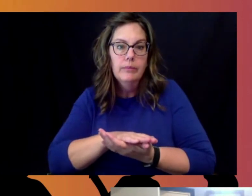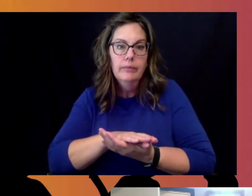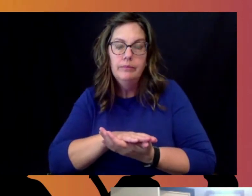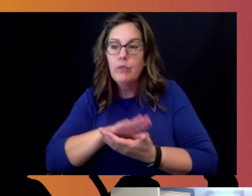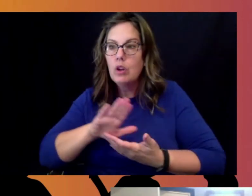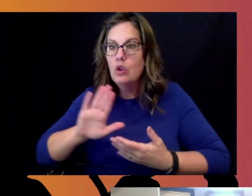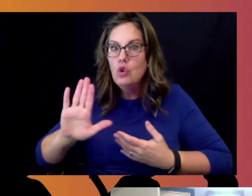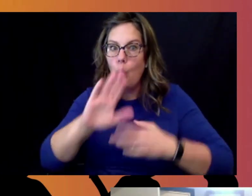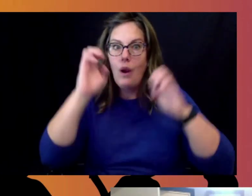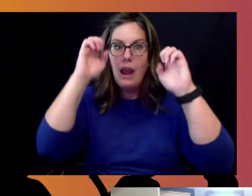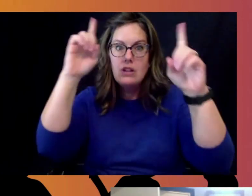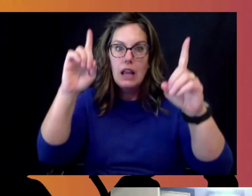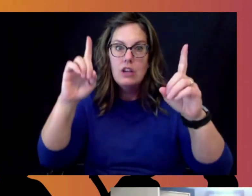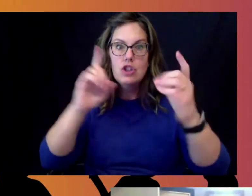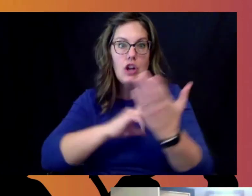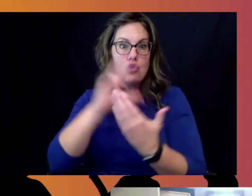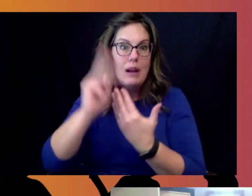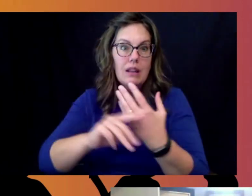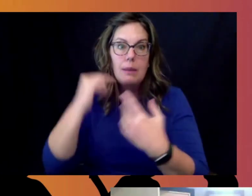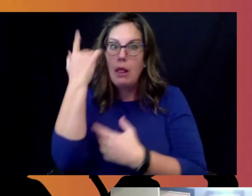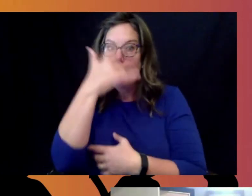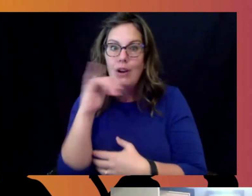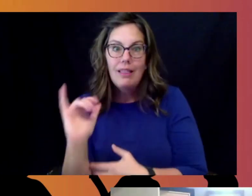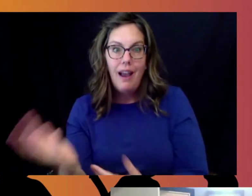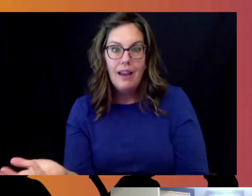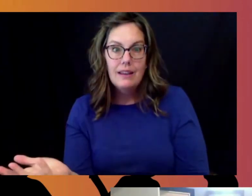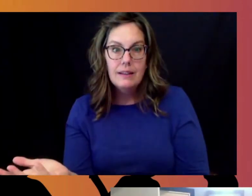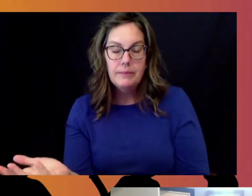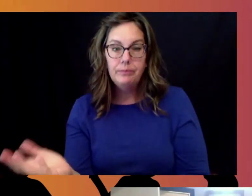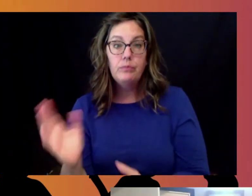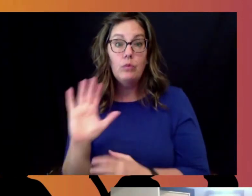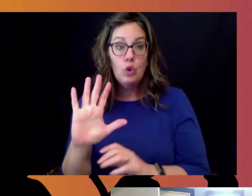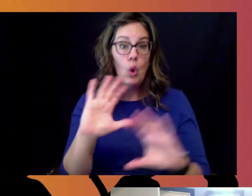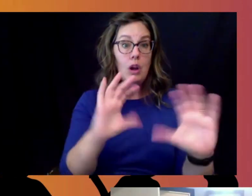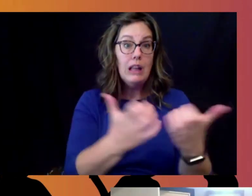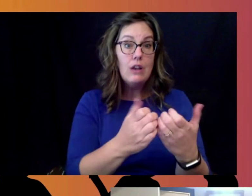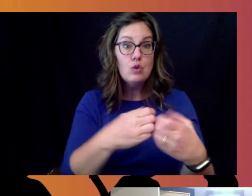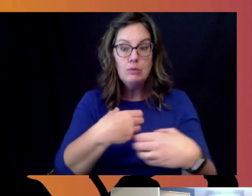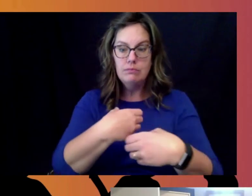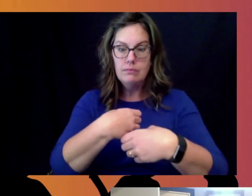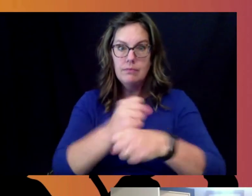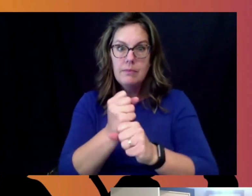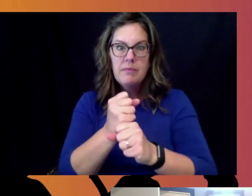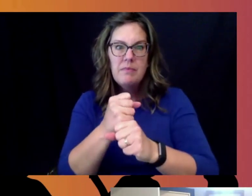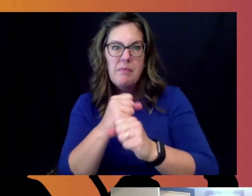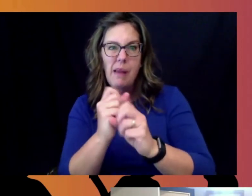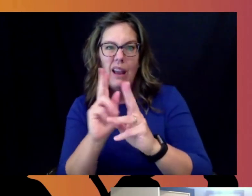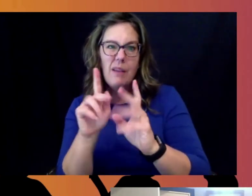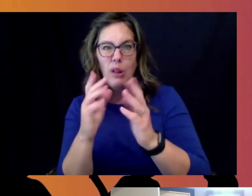and curriculum looks like what your classroom makeup looks like um what the processes are when